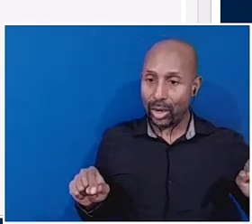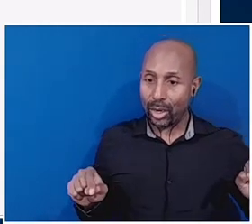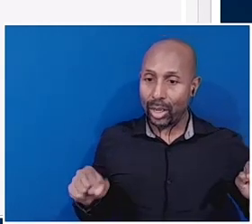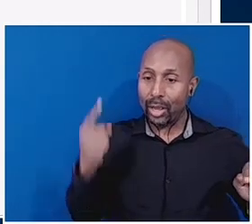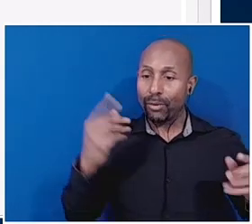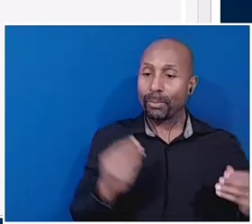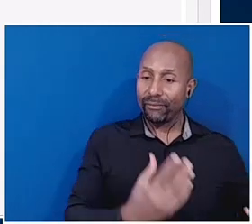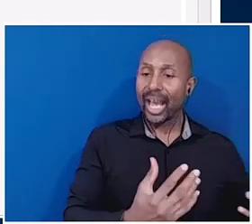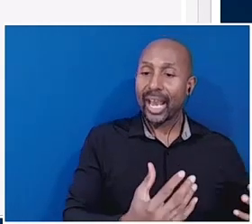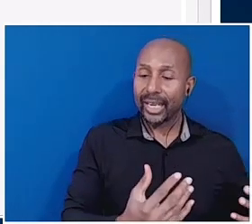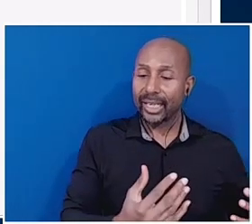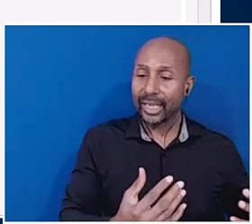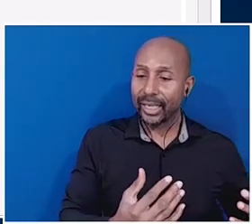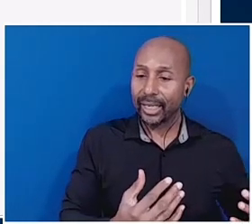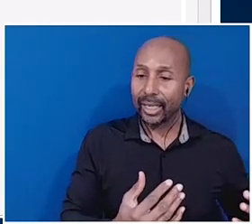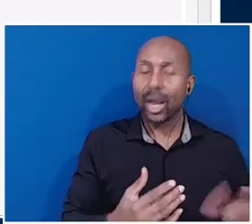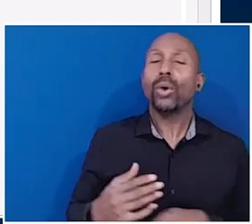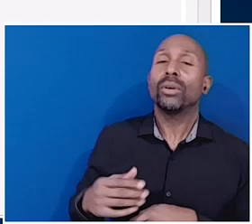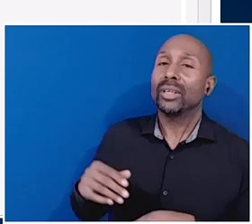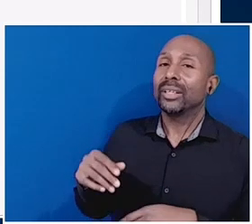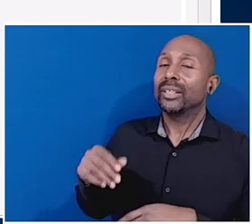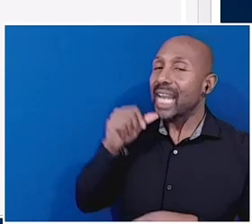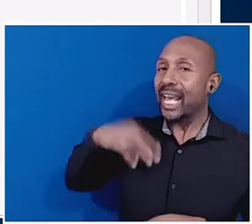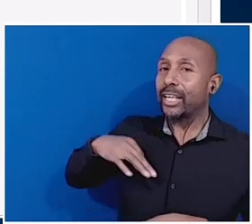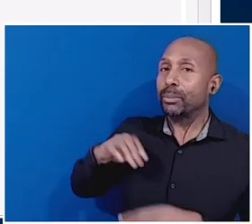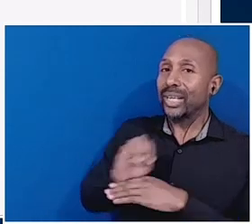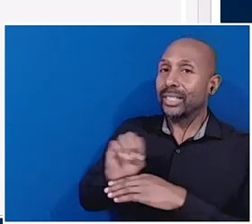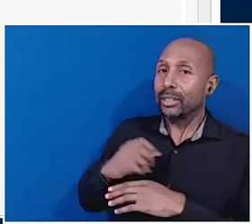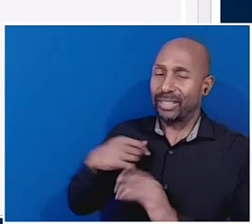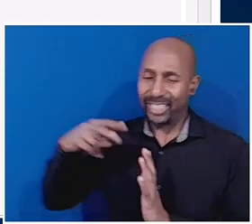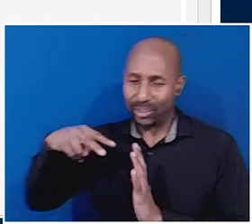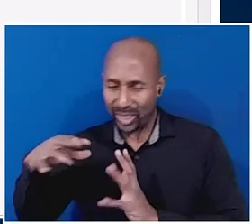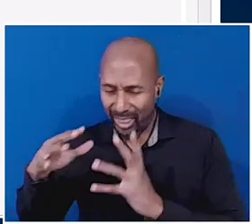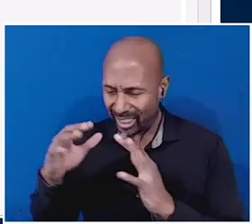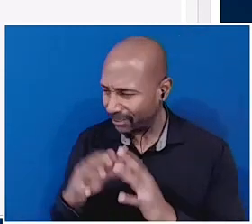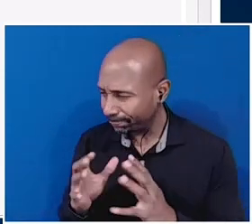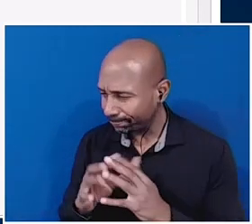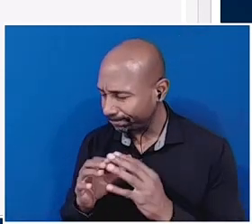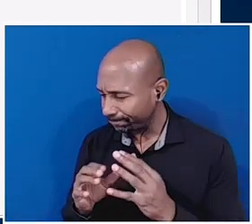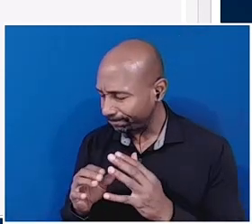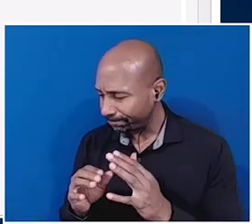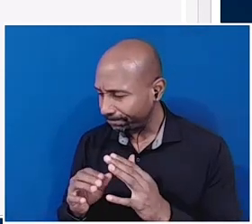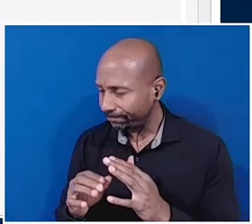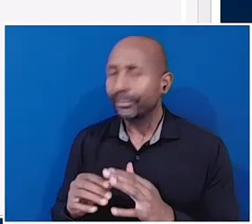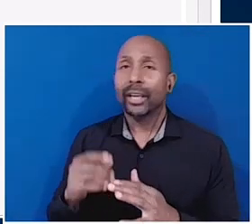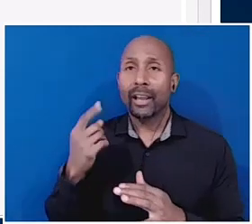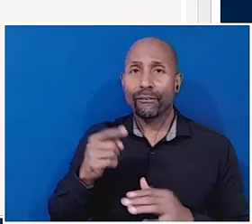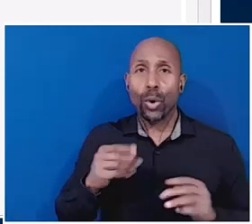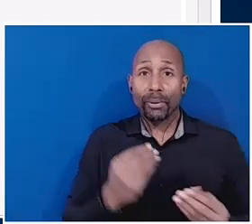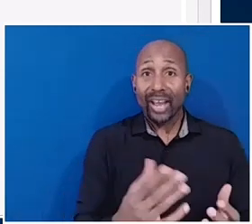eligible entity, I should say, to provide education, then the appropriate way to do